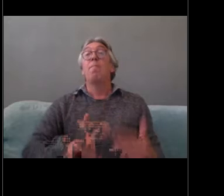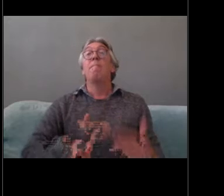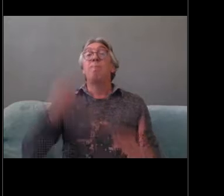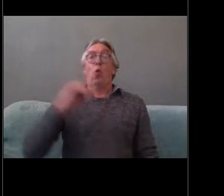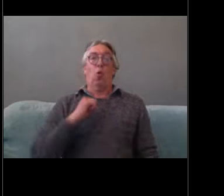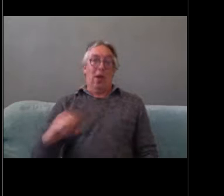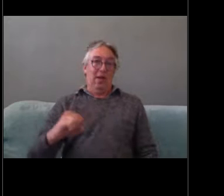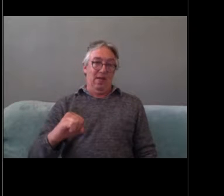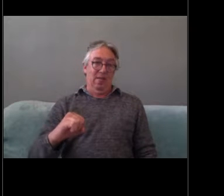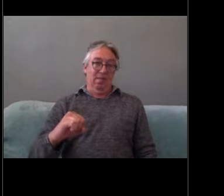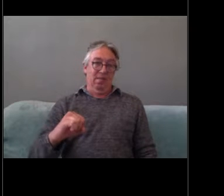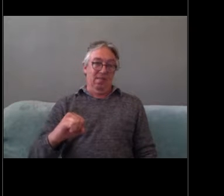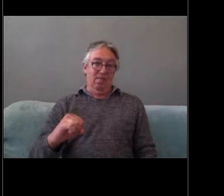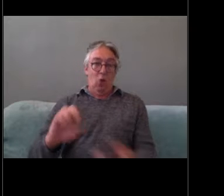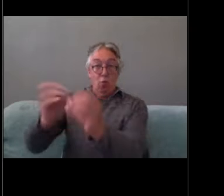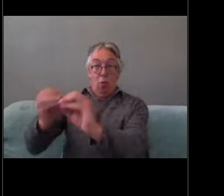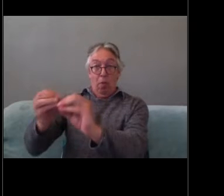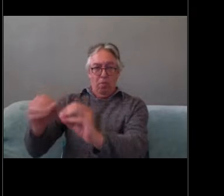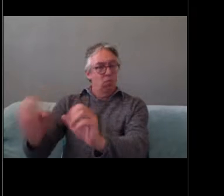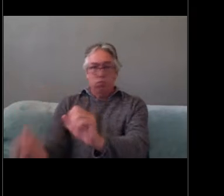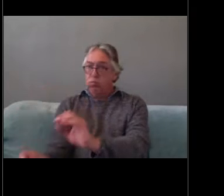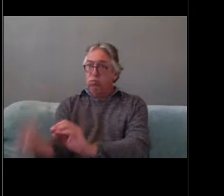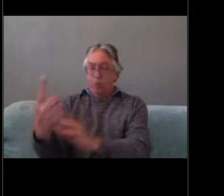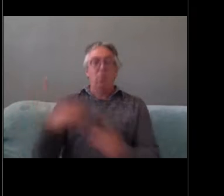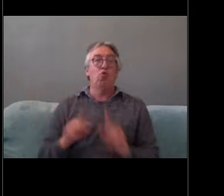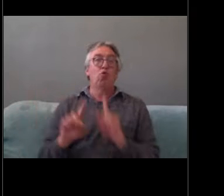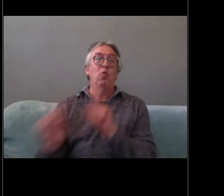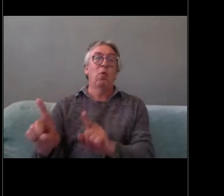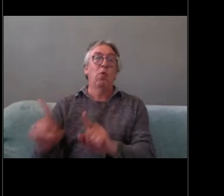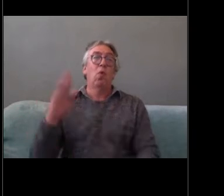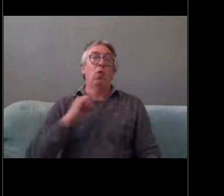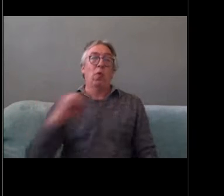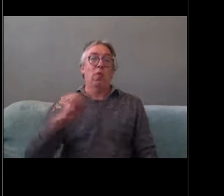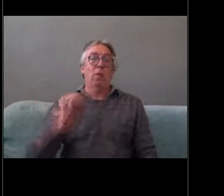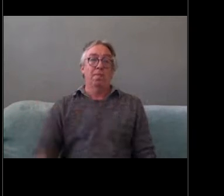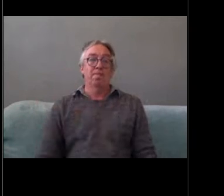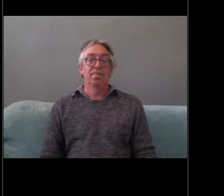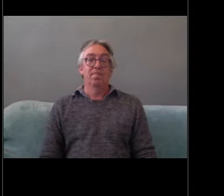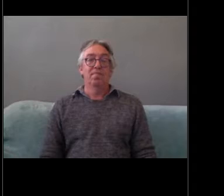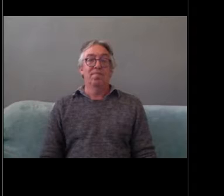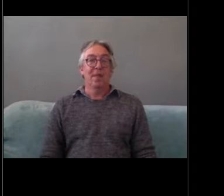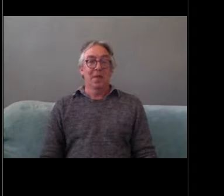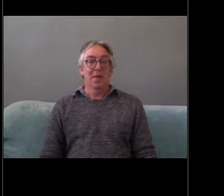Then, basically I give you again some basic information.